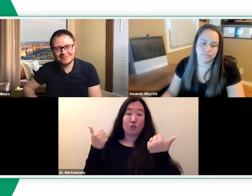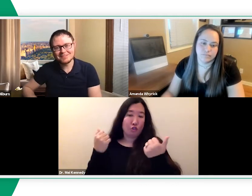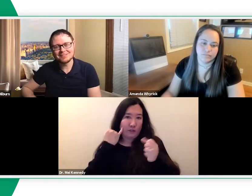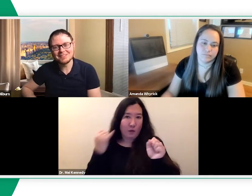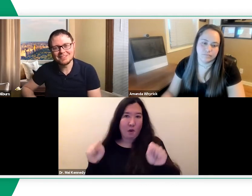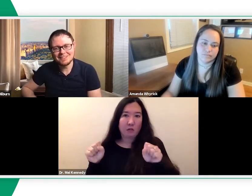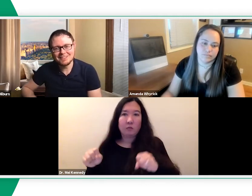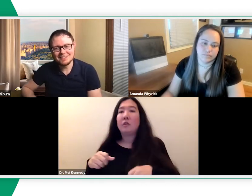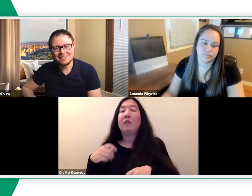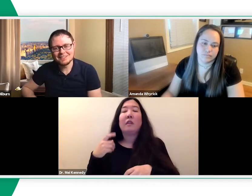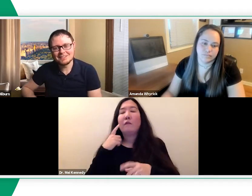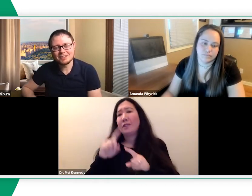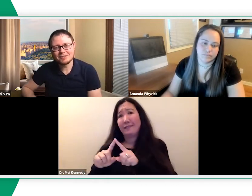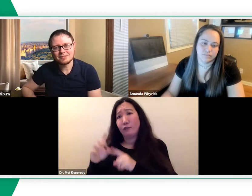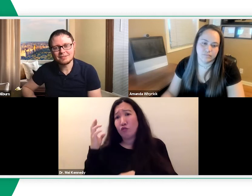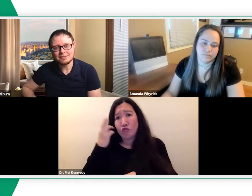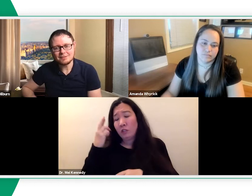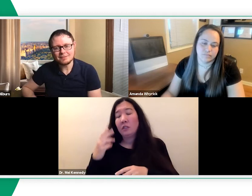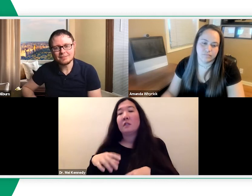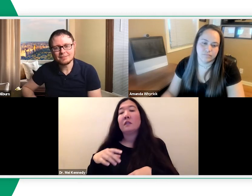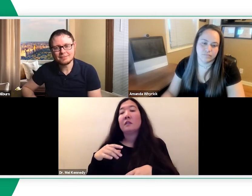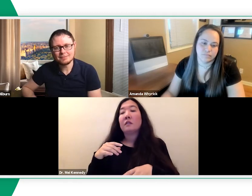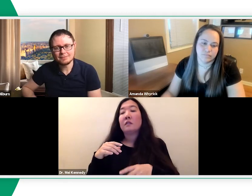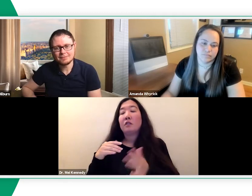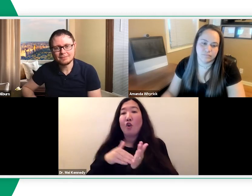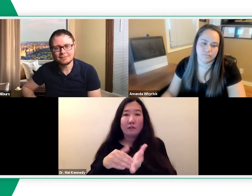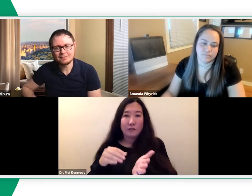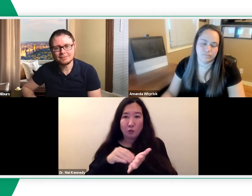teachers to introduce to their students? And, of course, as we said